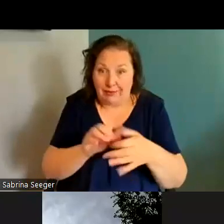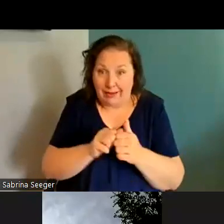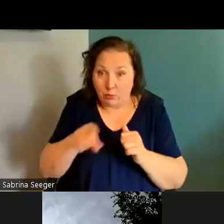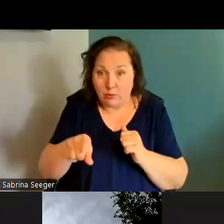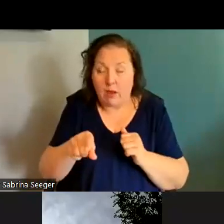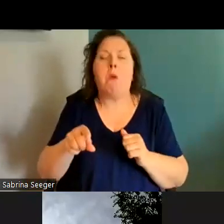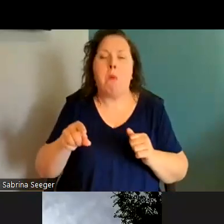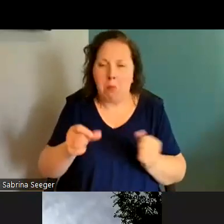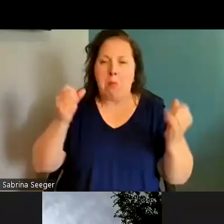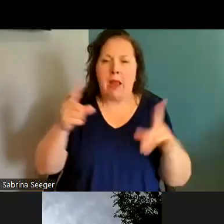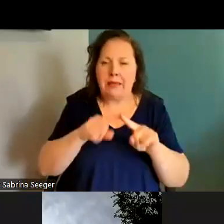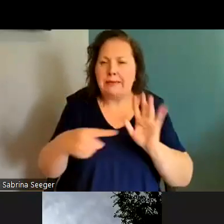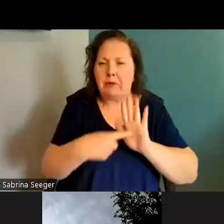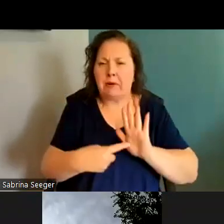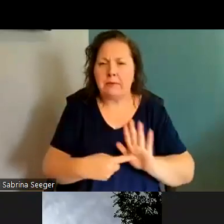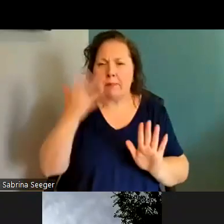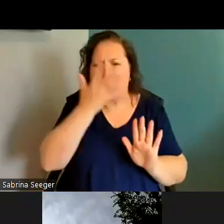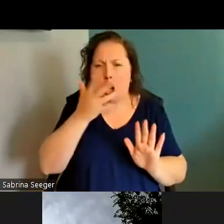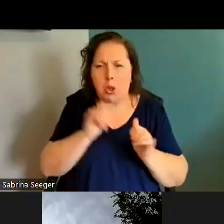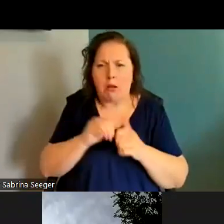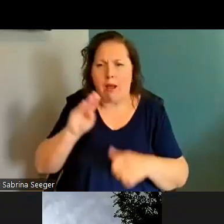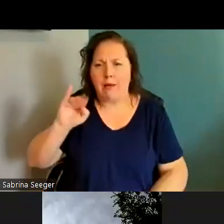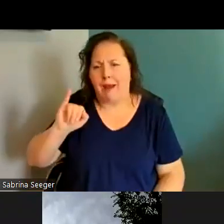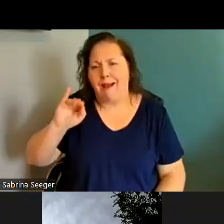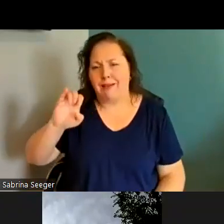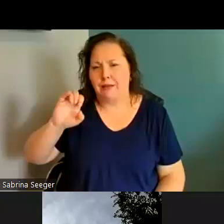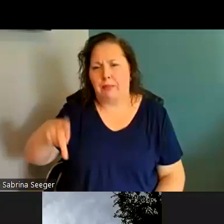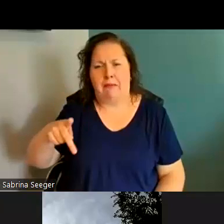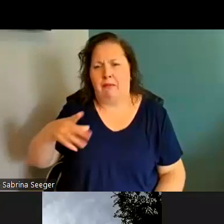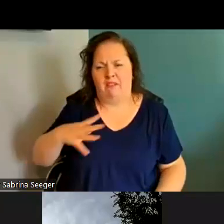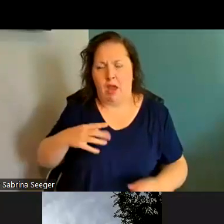are several examples of how this might look on an IEP. I would recommend checking out that document.